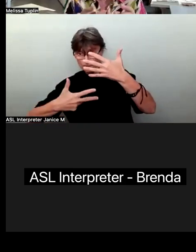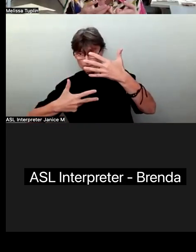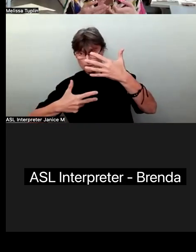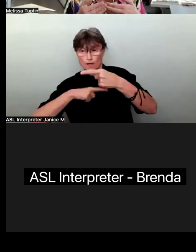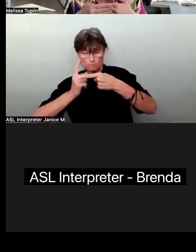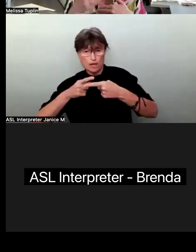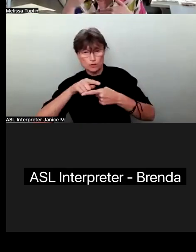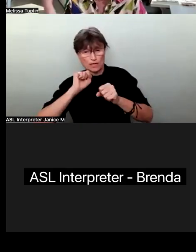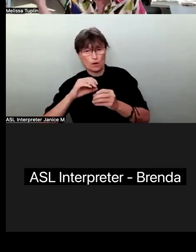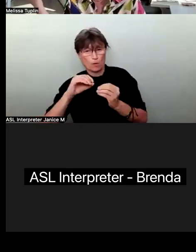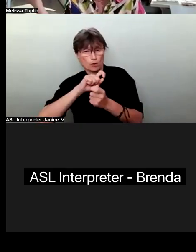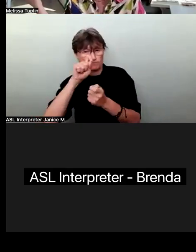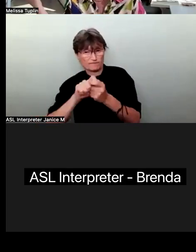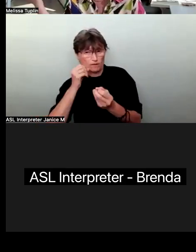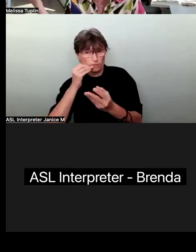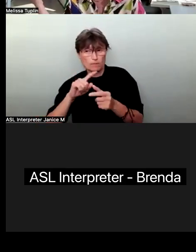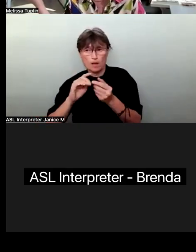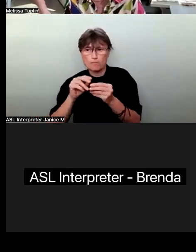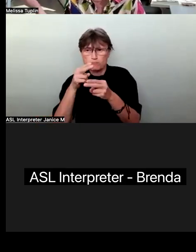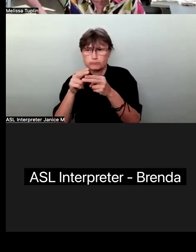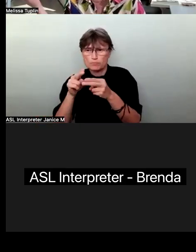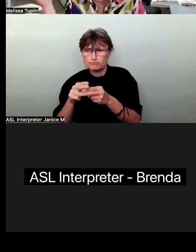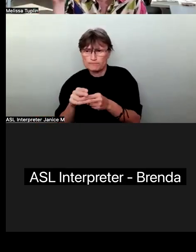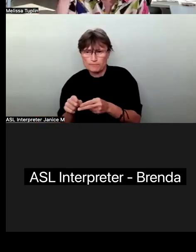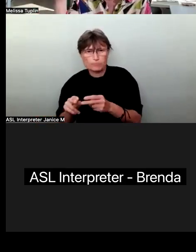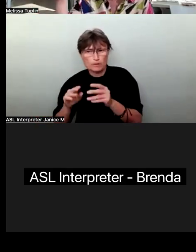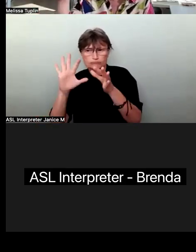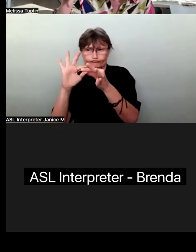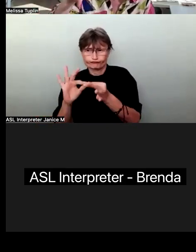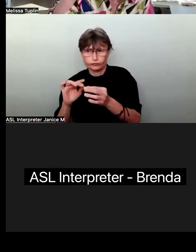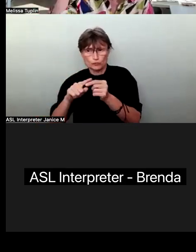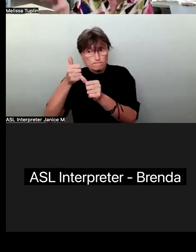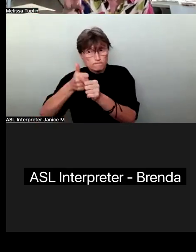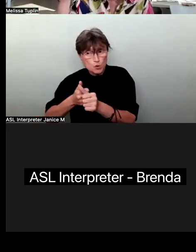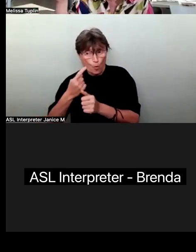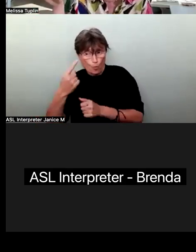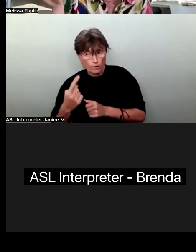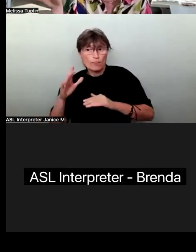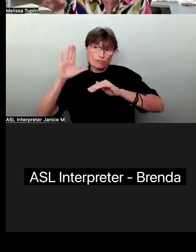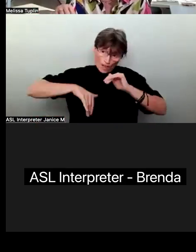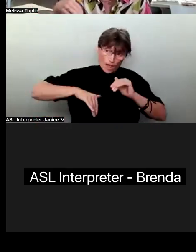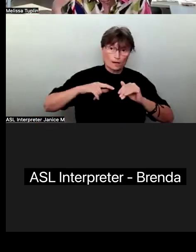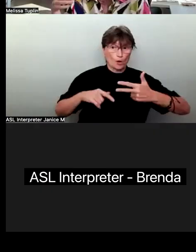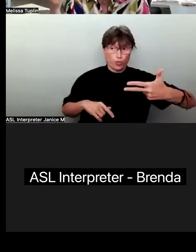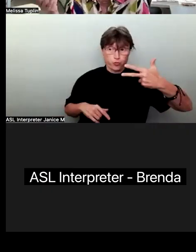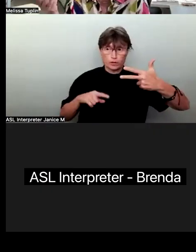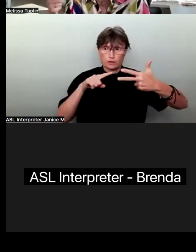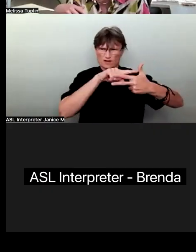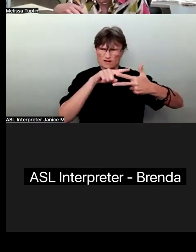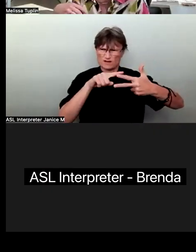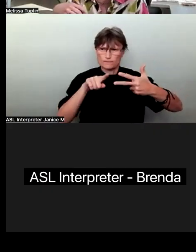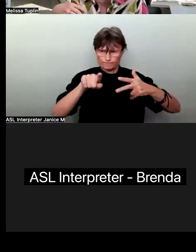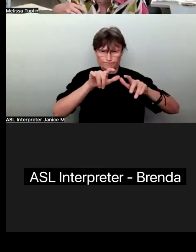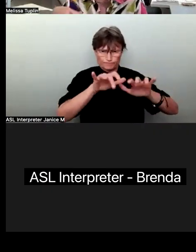rather than write longer essay style responses to large, vague criteria and guessing essentially